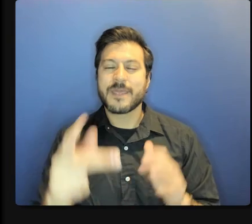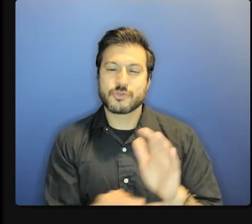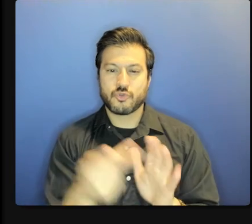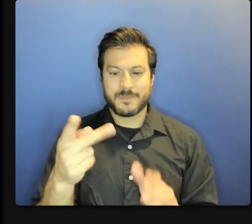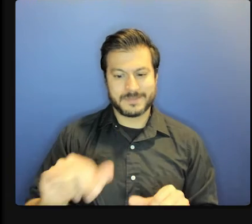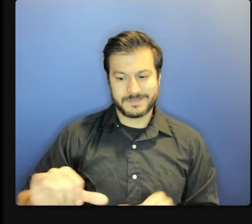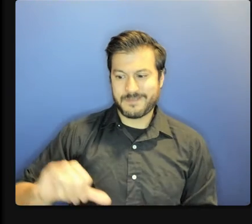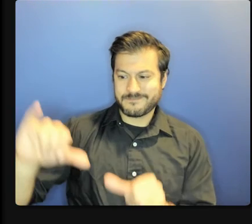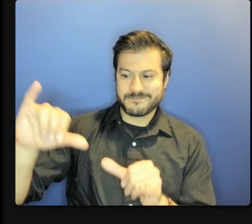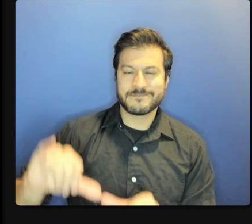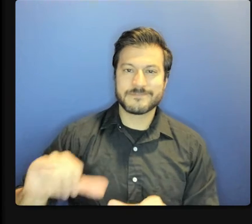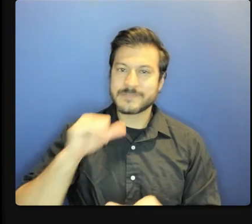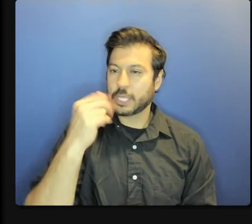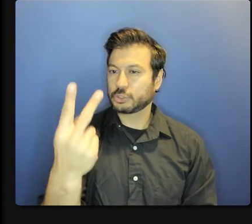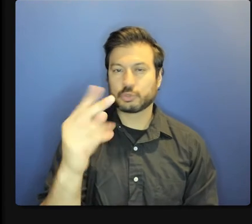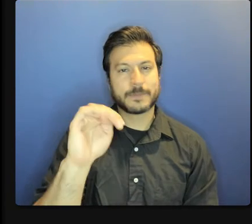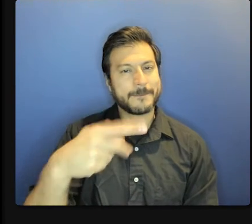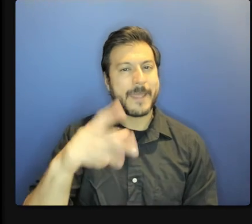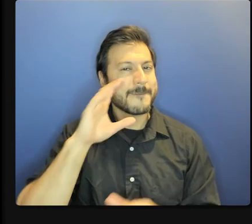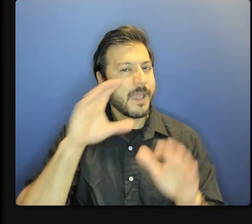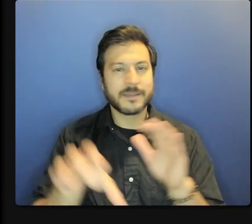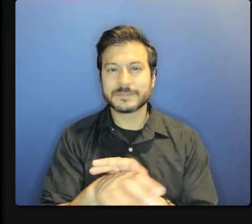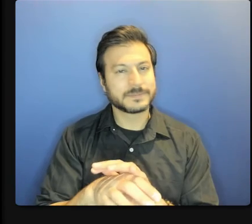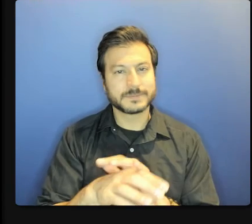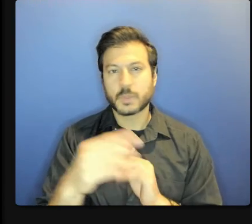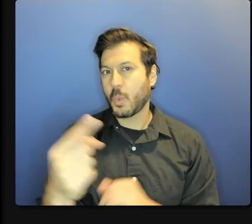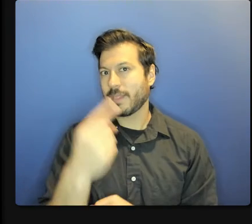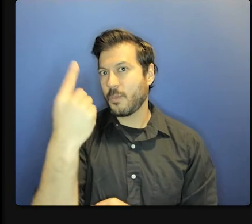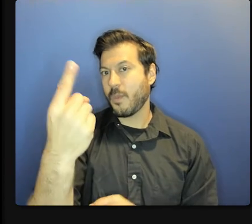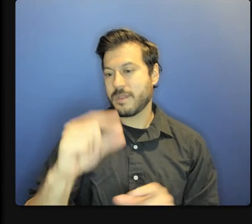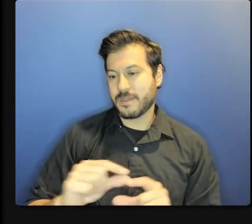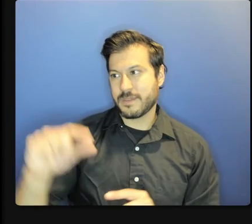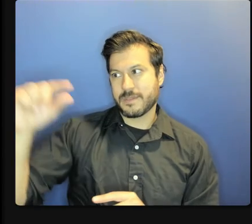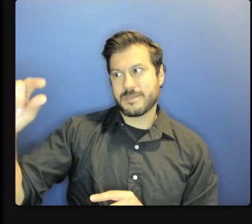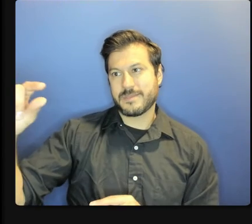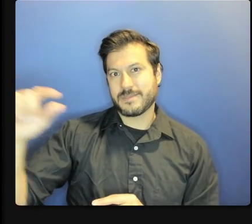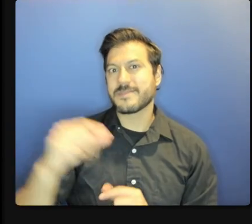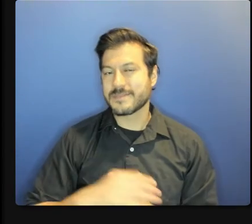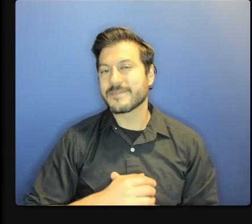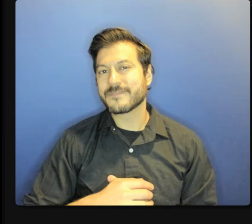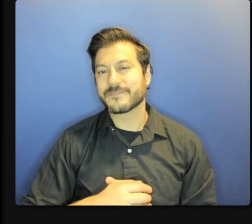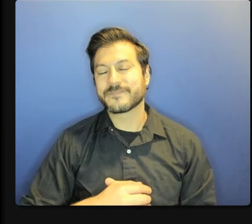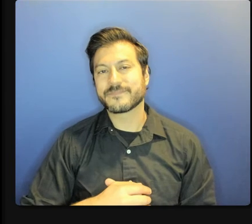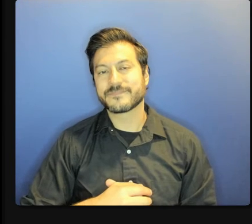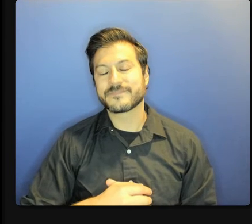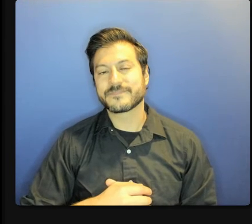because you're not duplicating things. There aren't two map icons on the screen, there's only one in the touch layout.